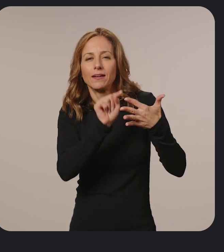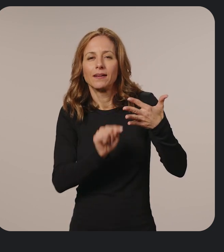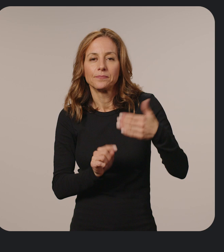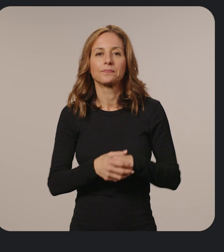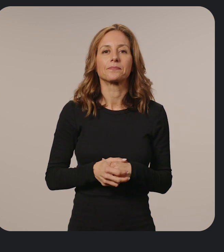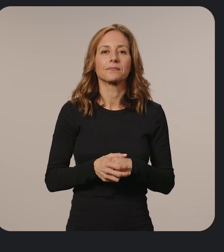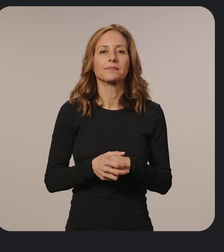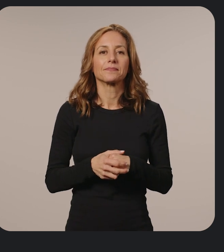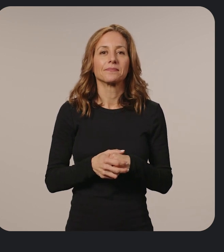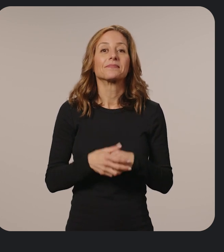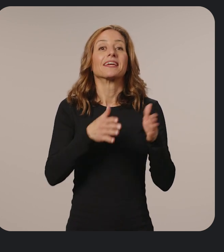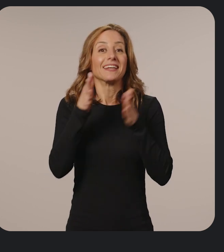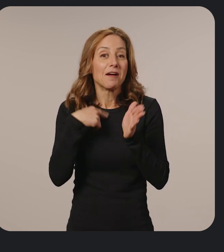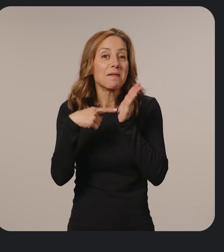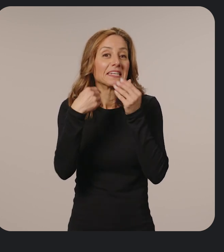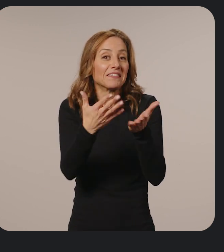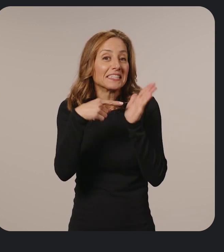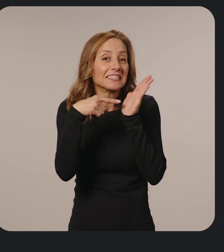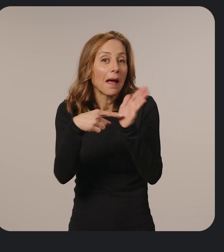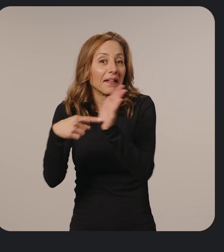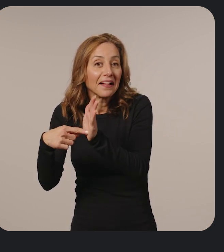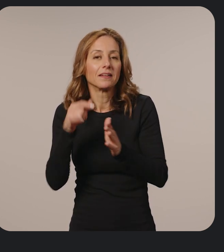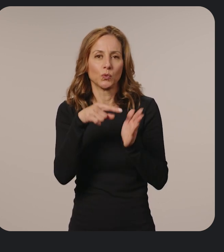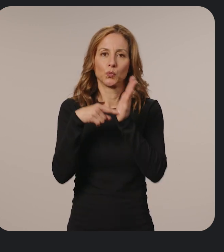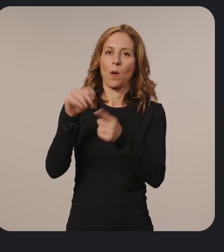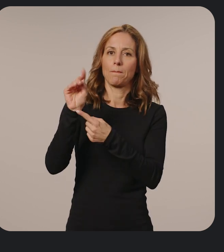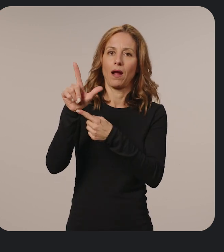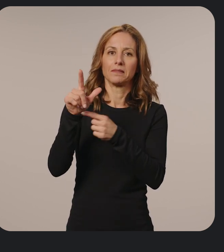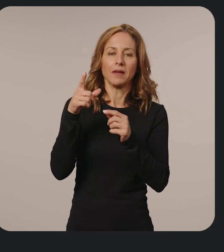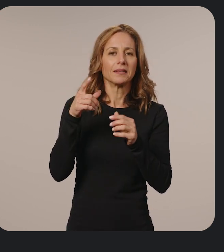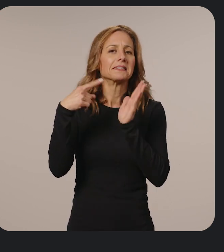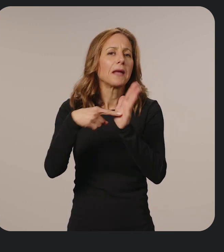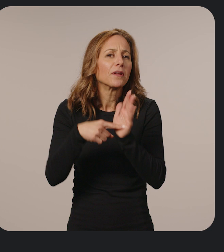And these show the model example chats and how to respond. And typically you should provide at least three.